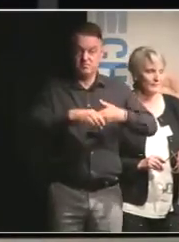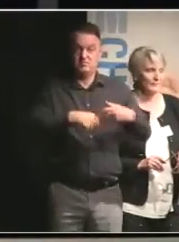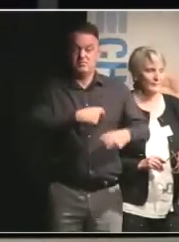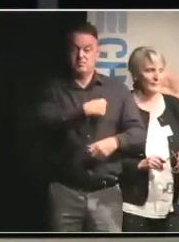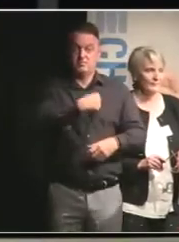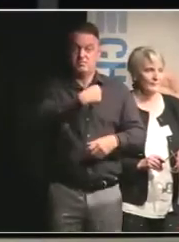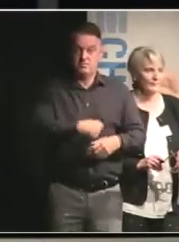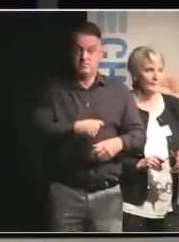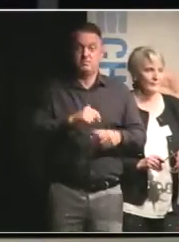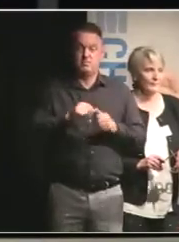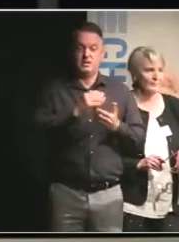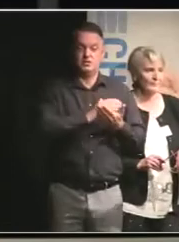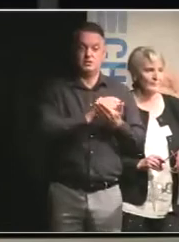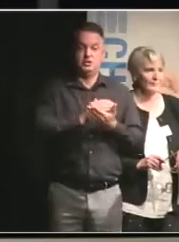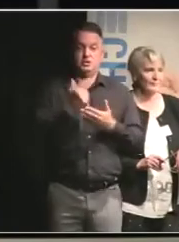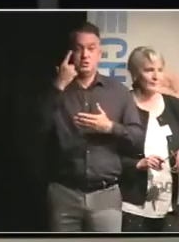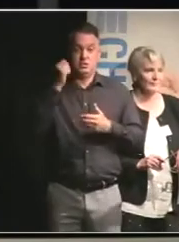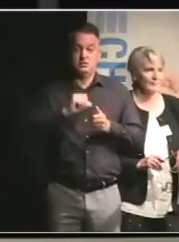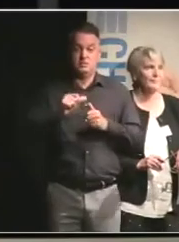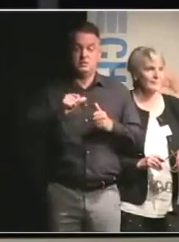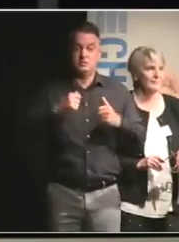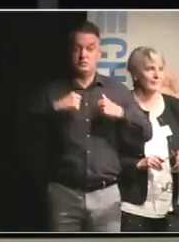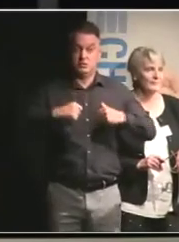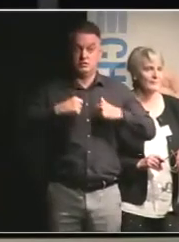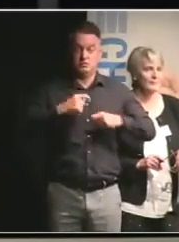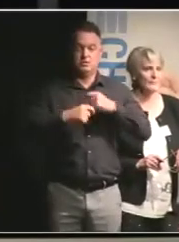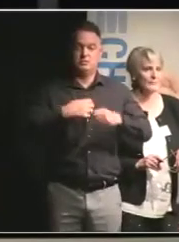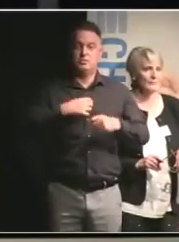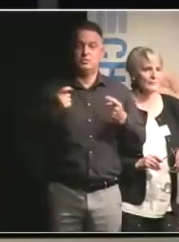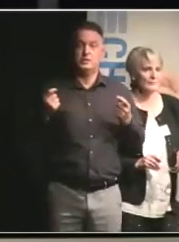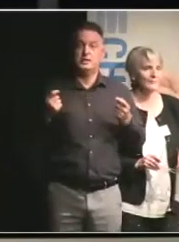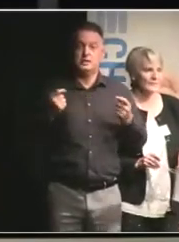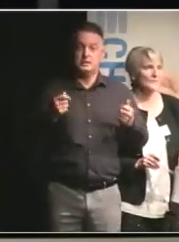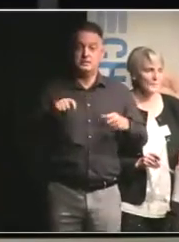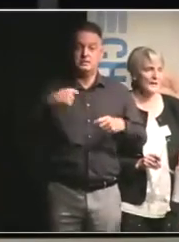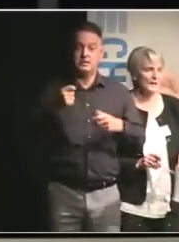ideas and best practices, it becomes easier and easier for the next university to do it because